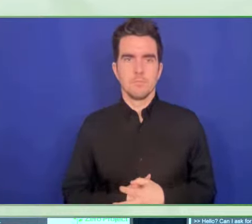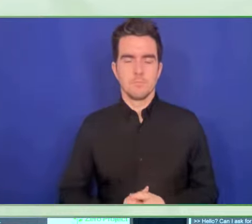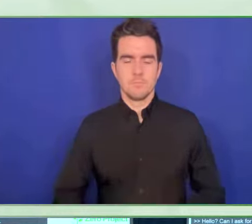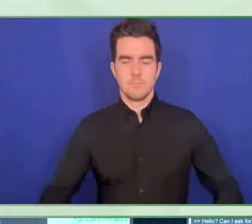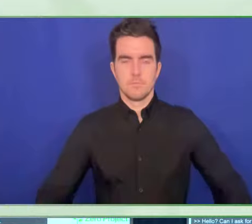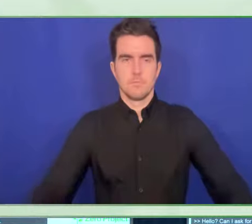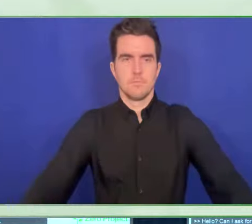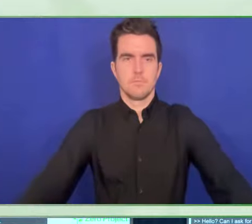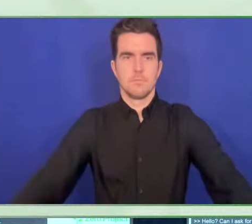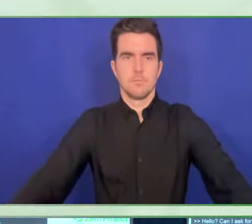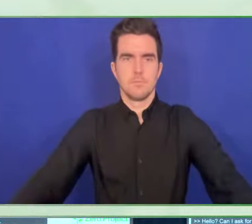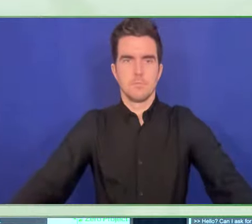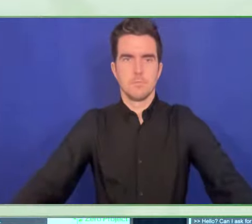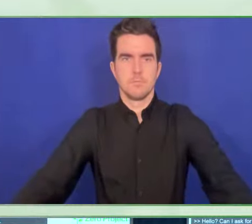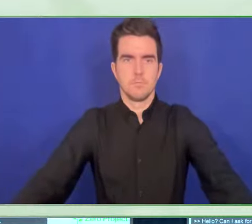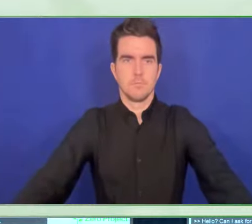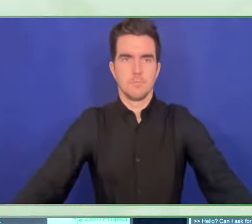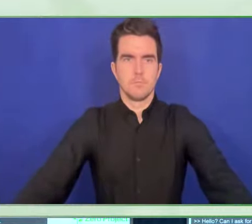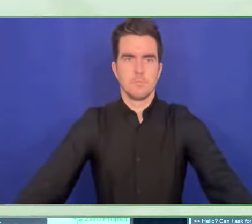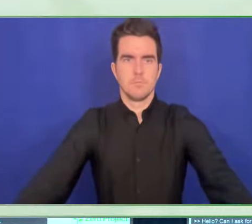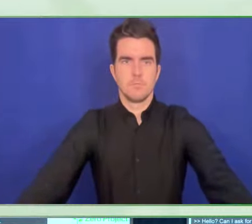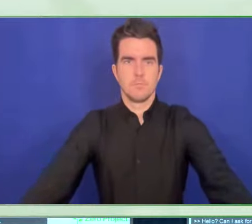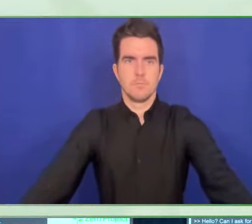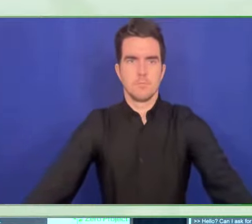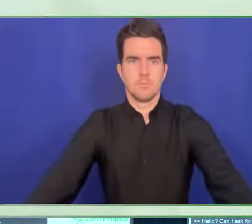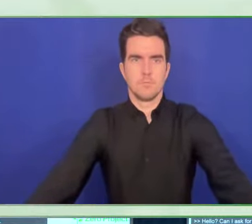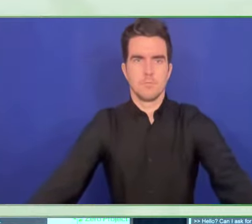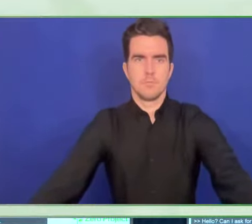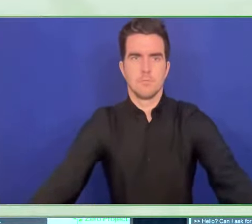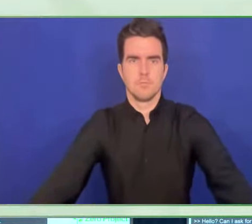Hello, great.